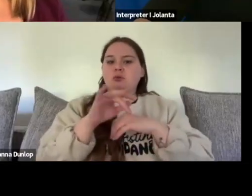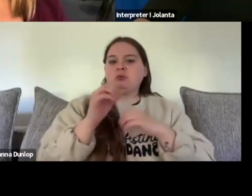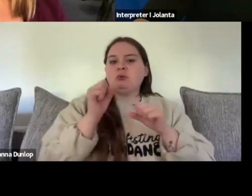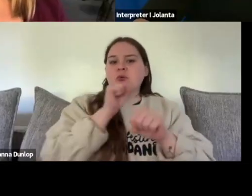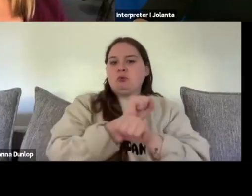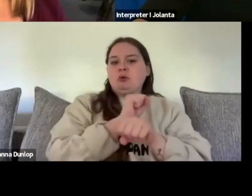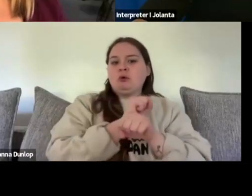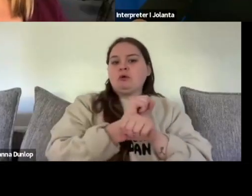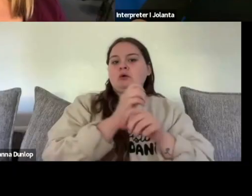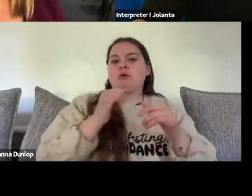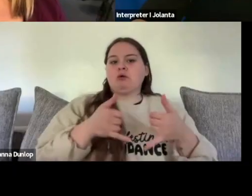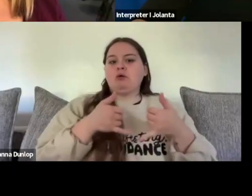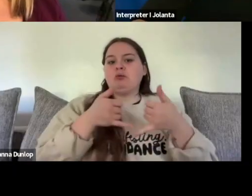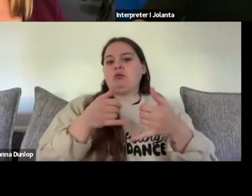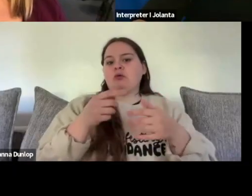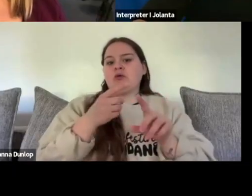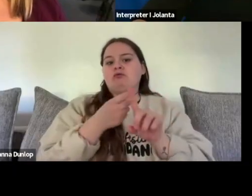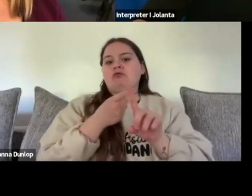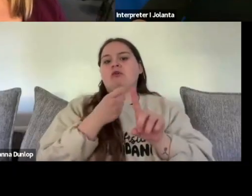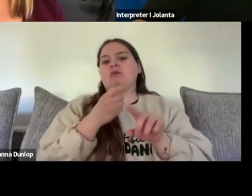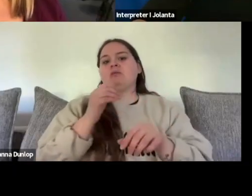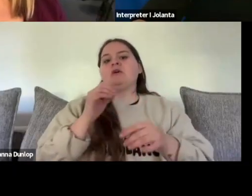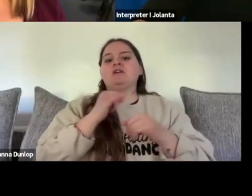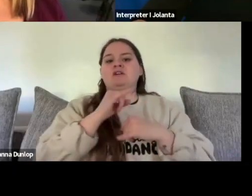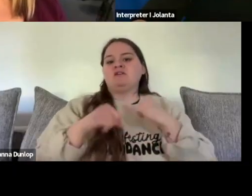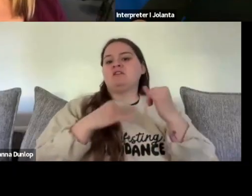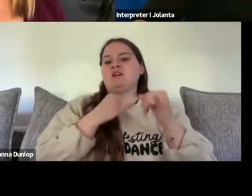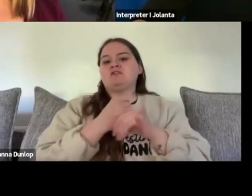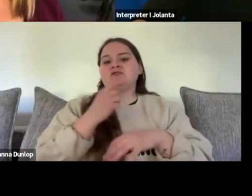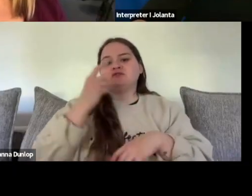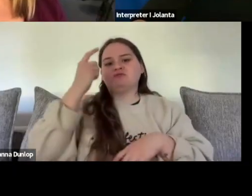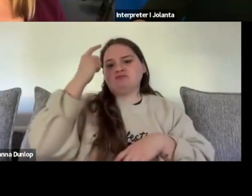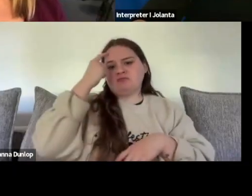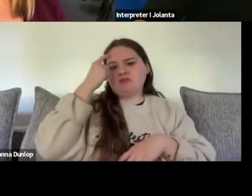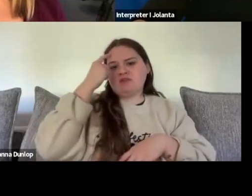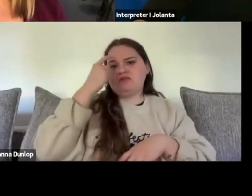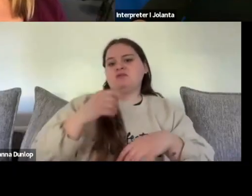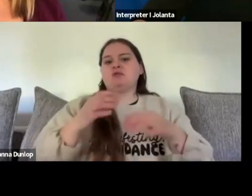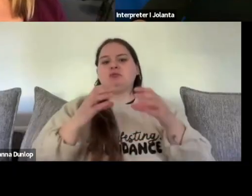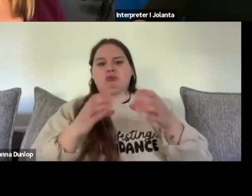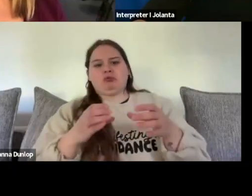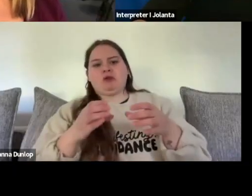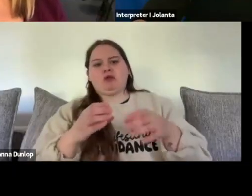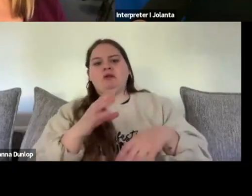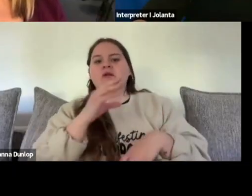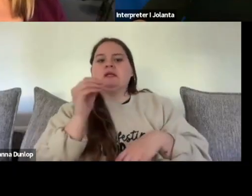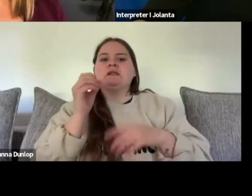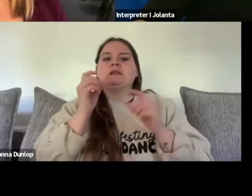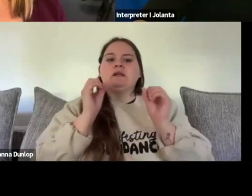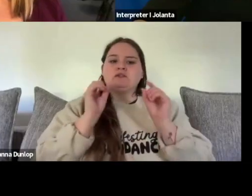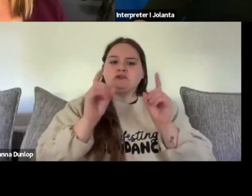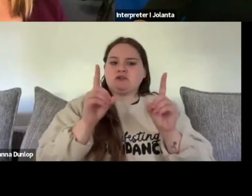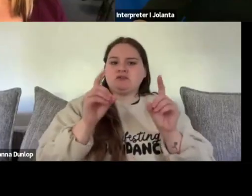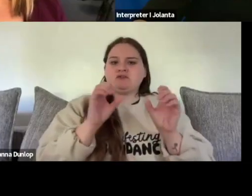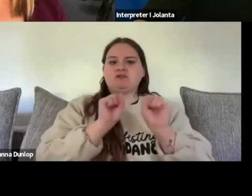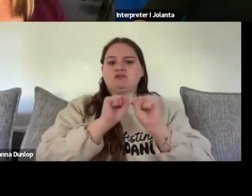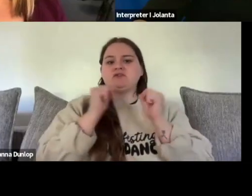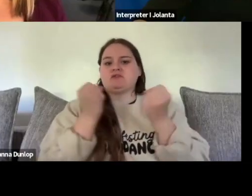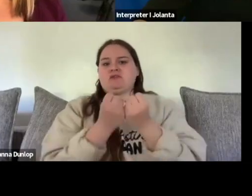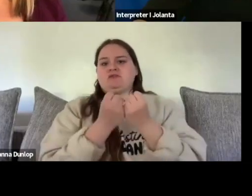sciences and the early career award from the international mind brain and education